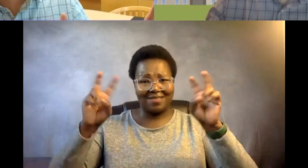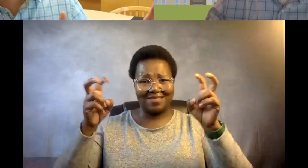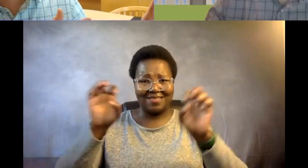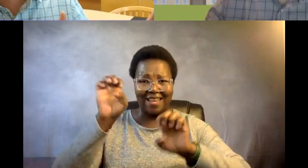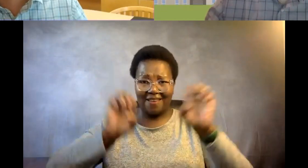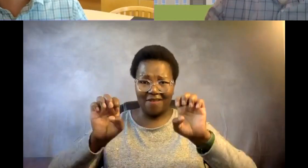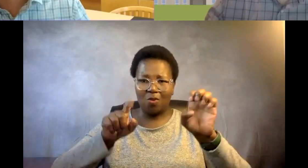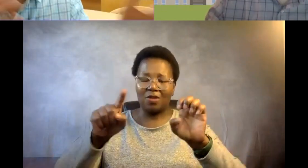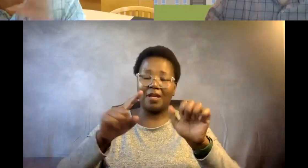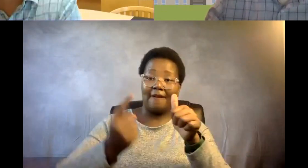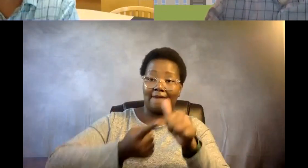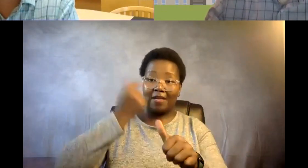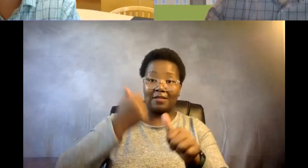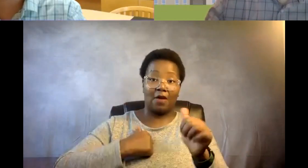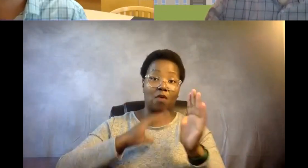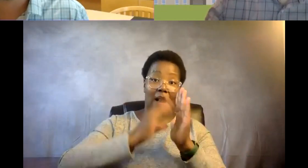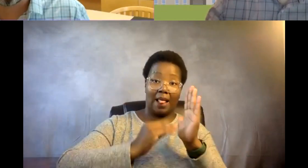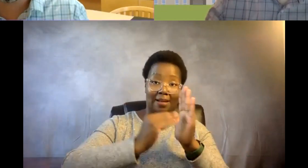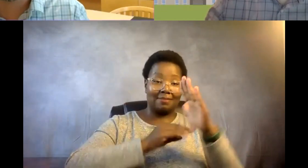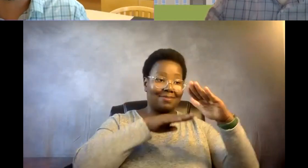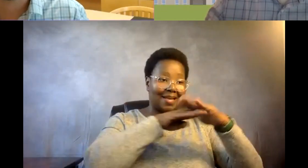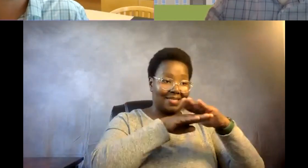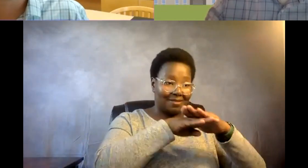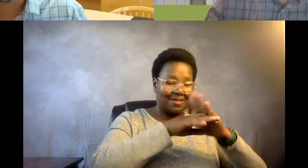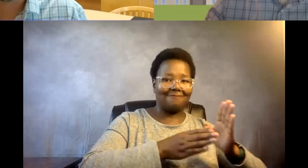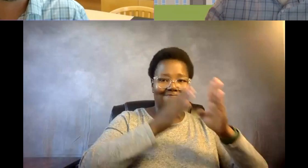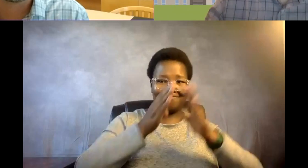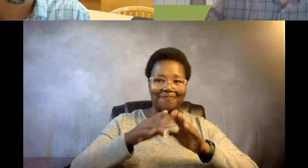about accessibility and then learn everything about testing it all in an hour. We know that